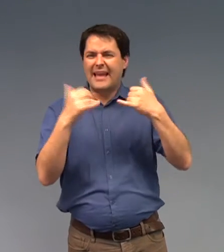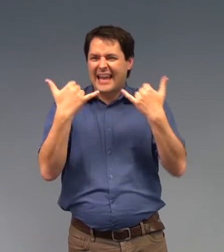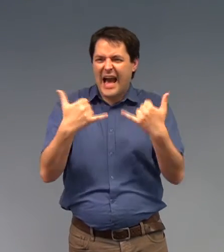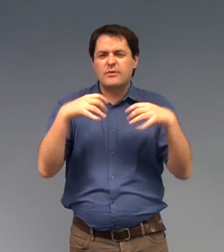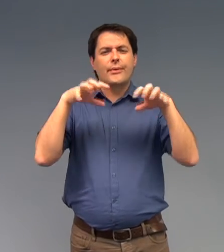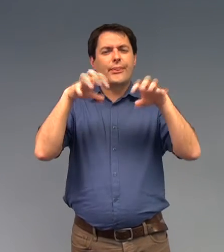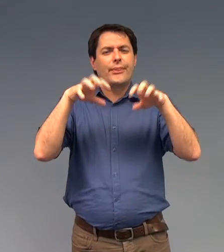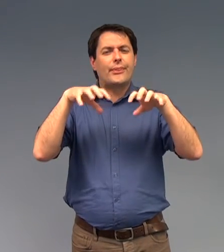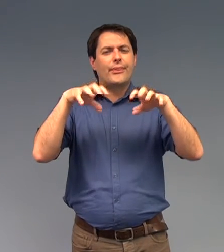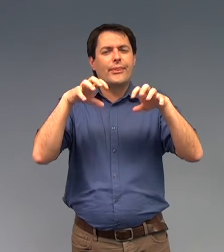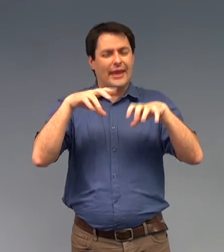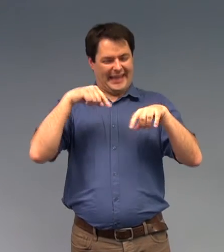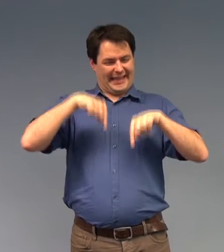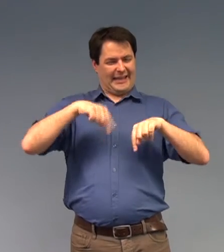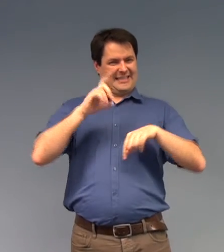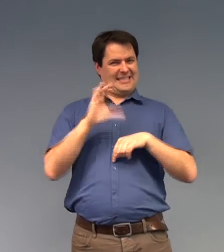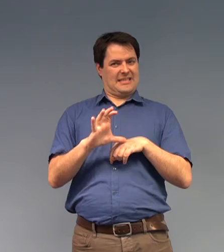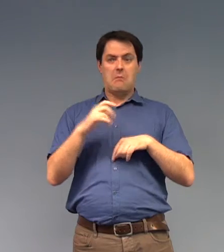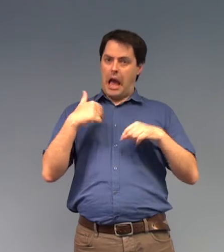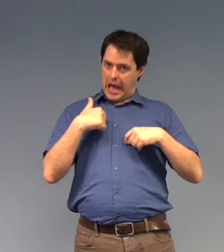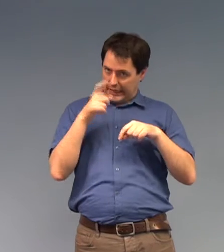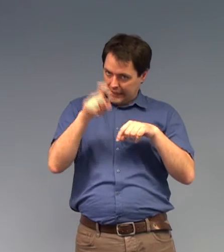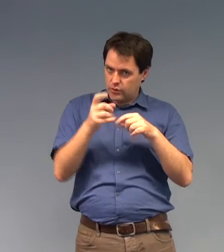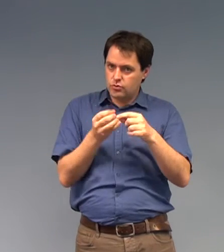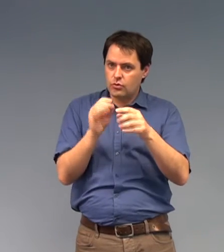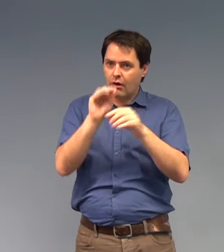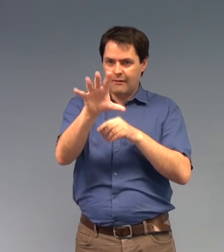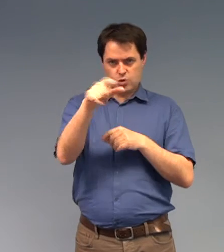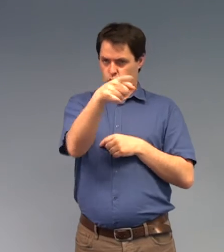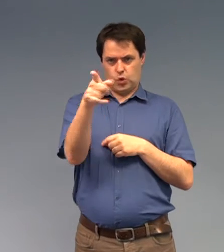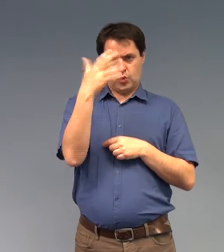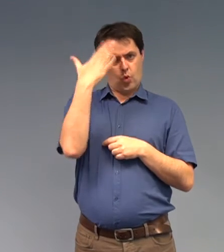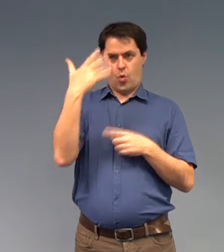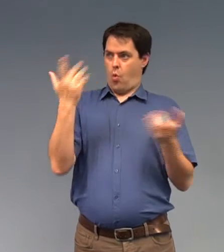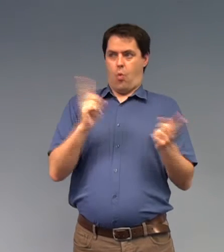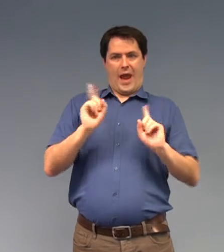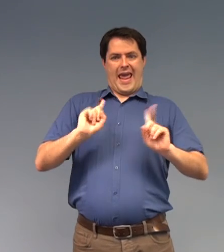Just looking out the window, I can see it's spitting a little bit in DC.